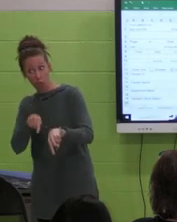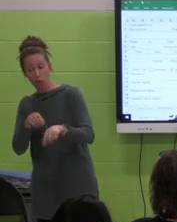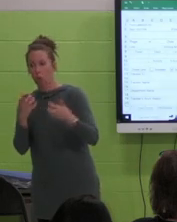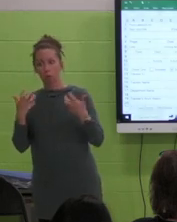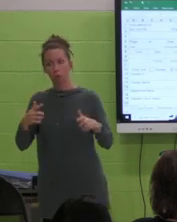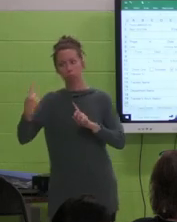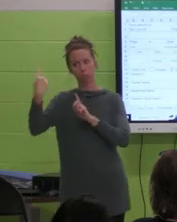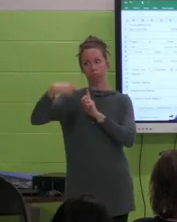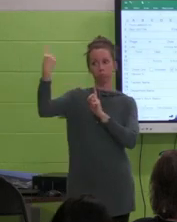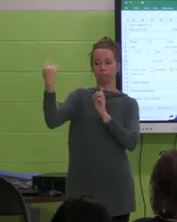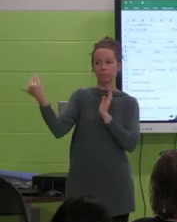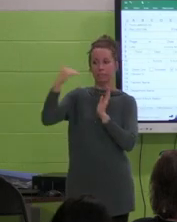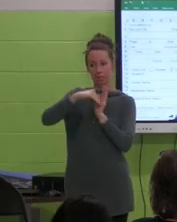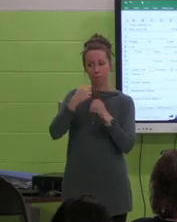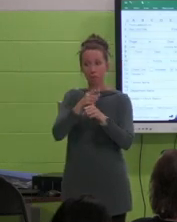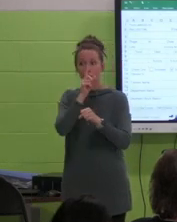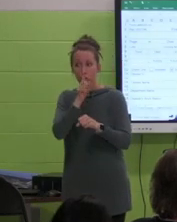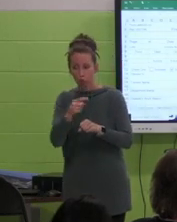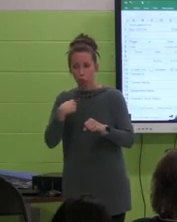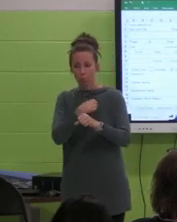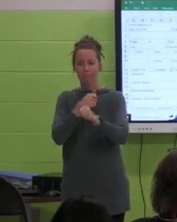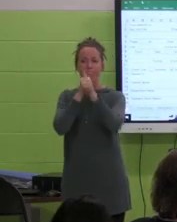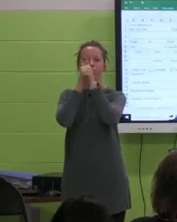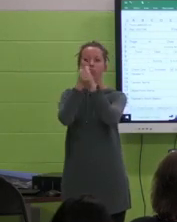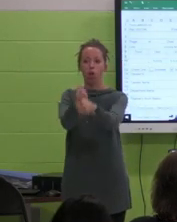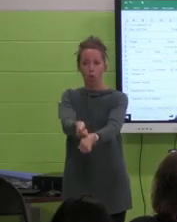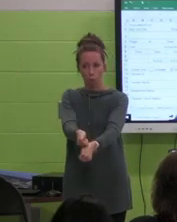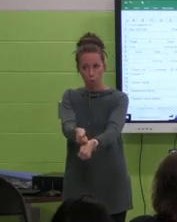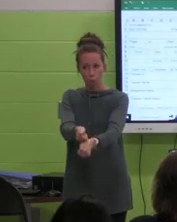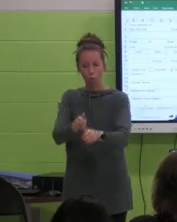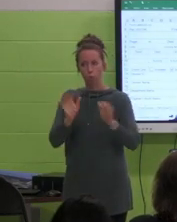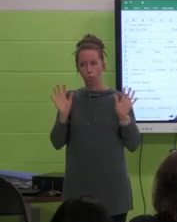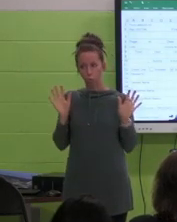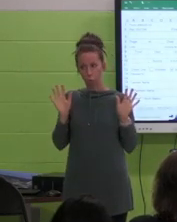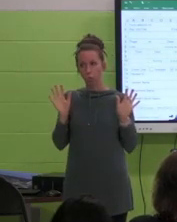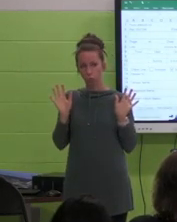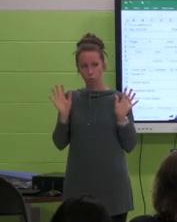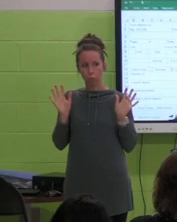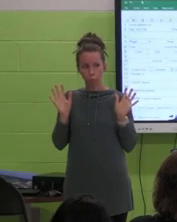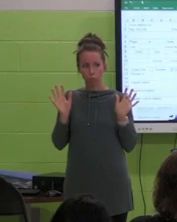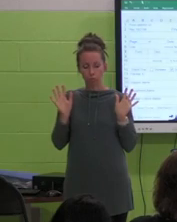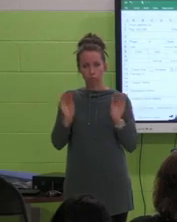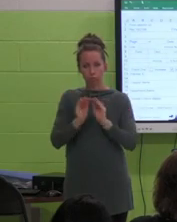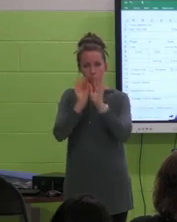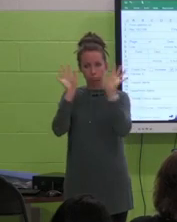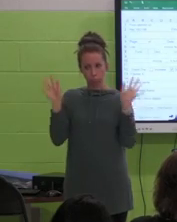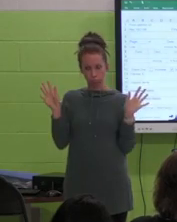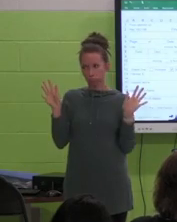got you we're just trying to make sure that we're following you know and being transparent yeah use